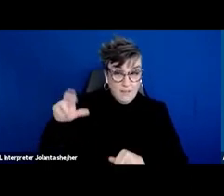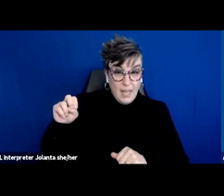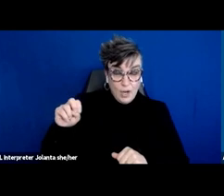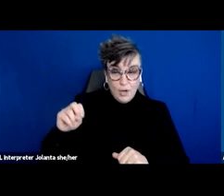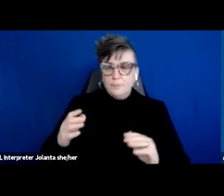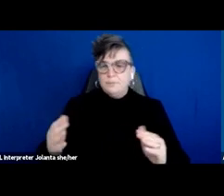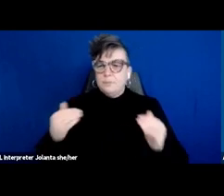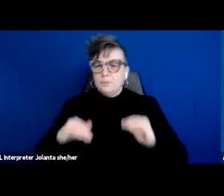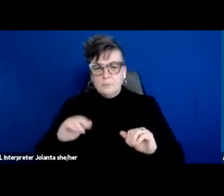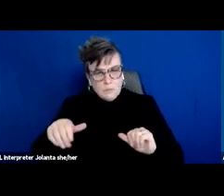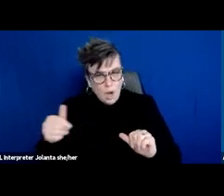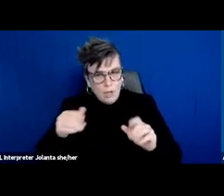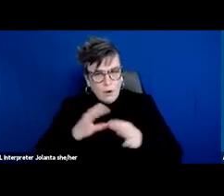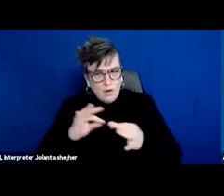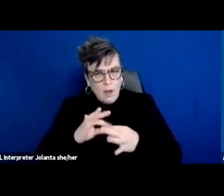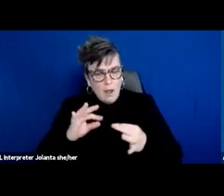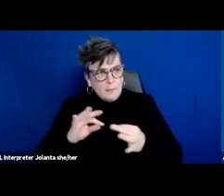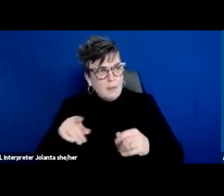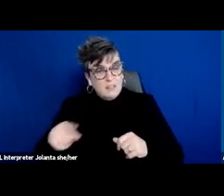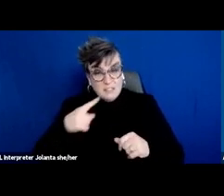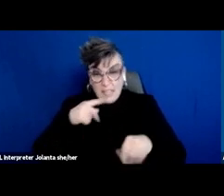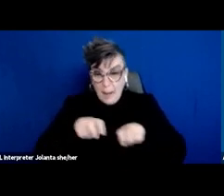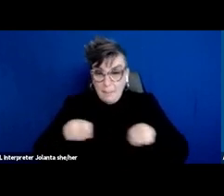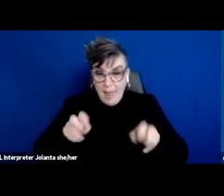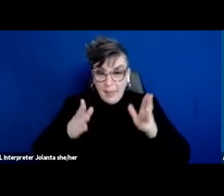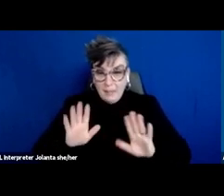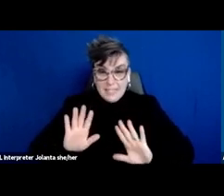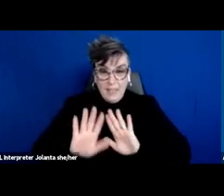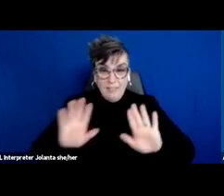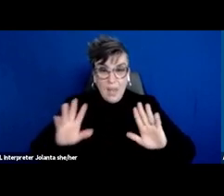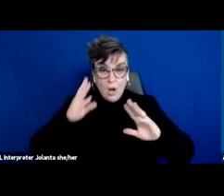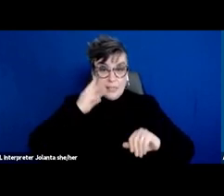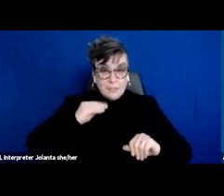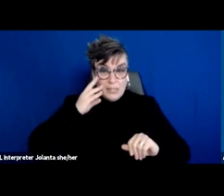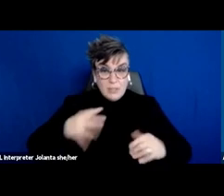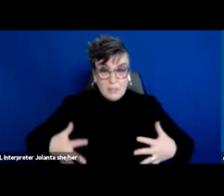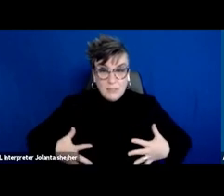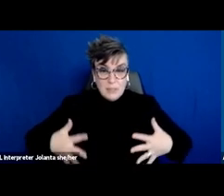that the panelists had gone through with their pregnancies, the challenges they faced, and